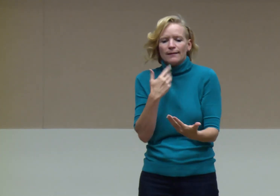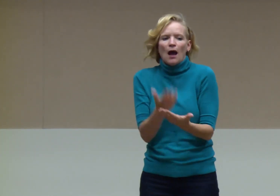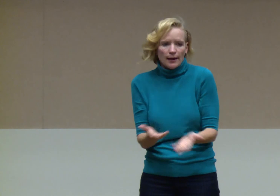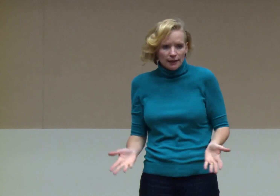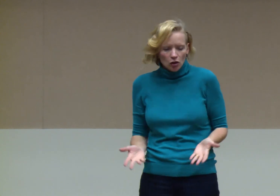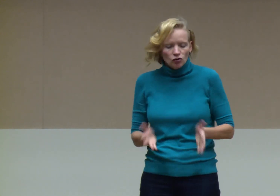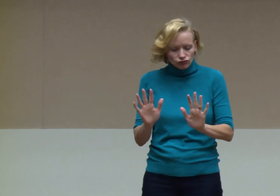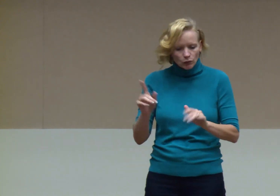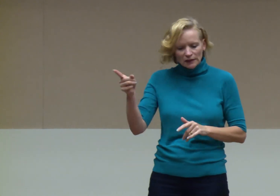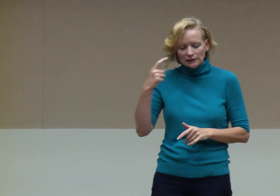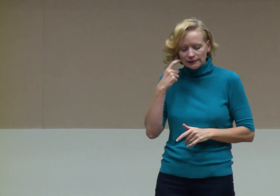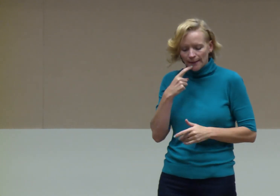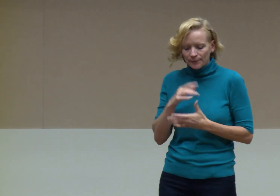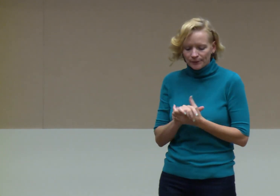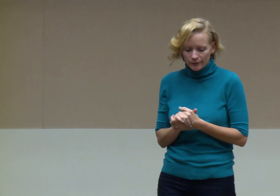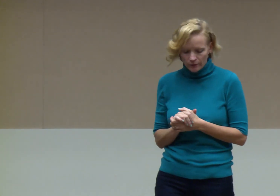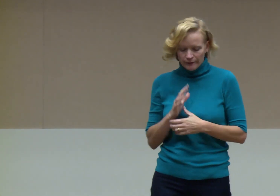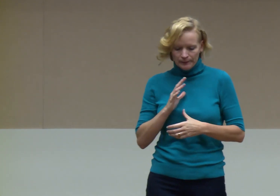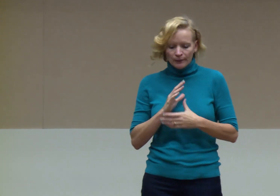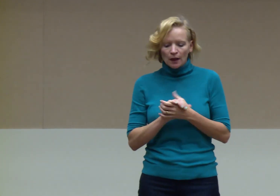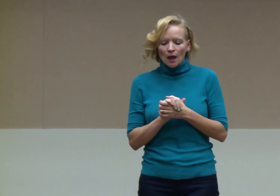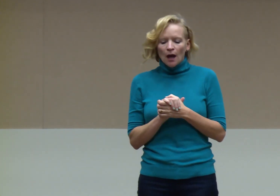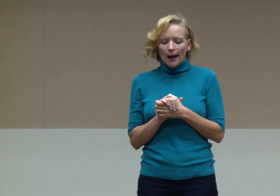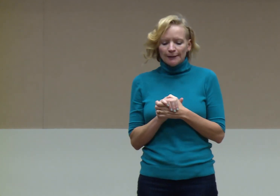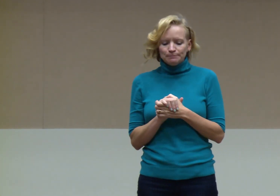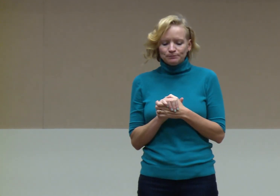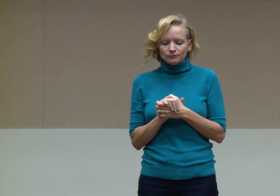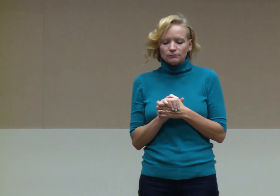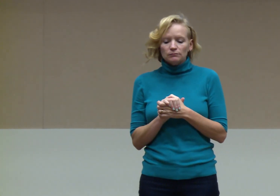and how I got to this point, as he mentioned previously.